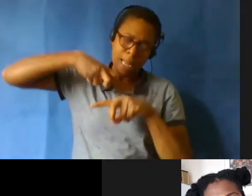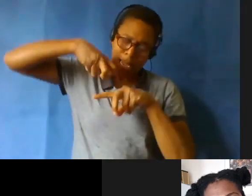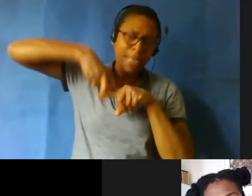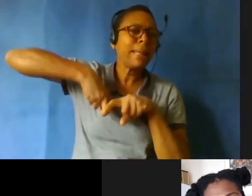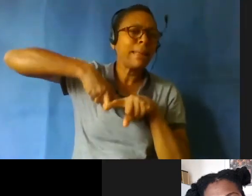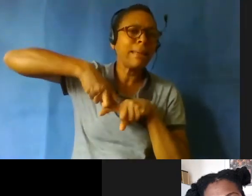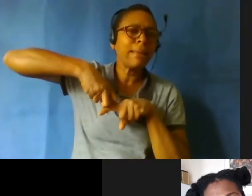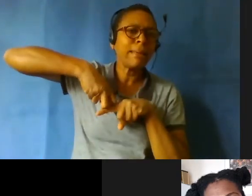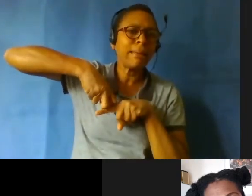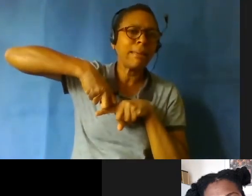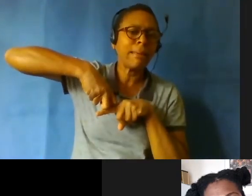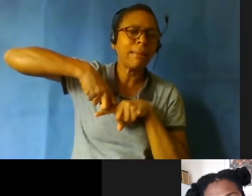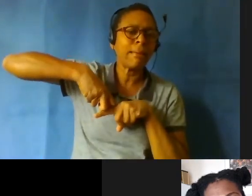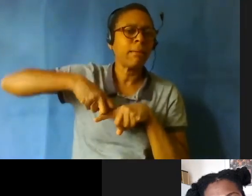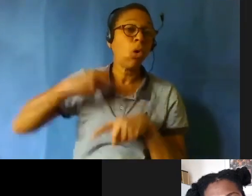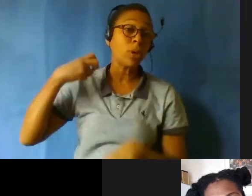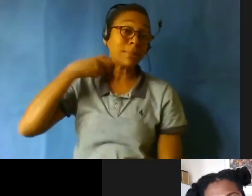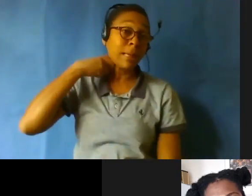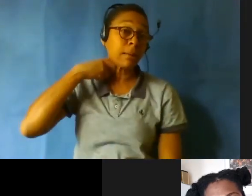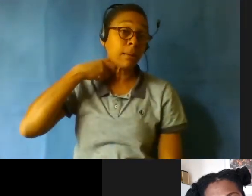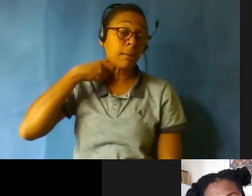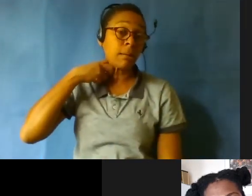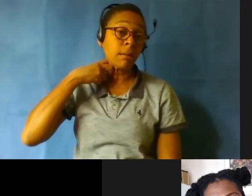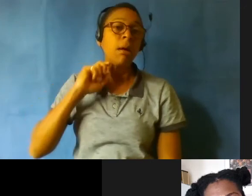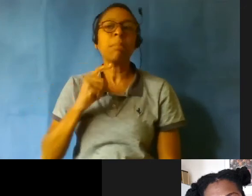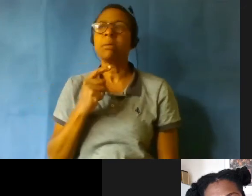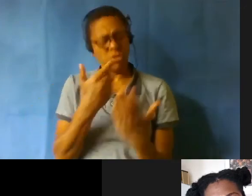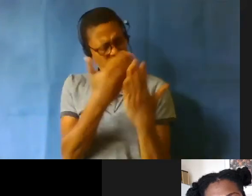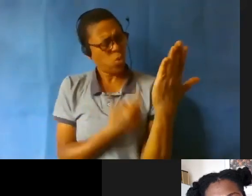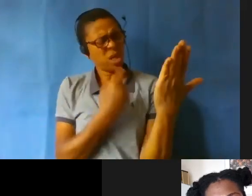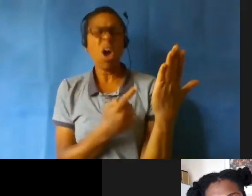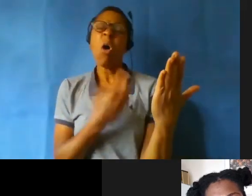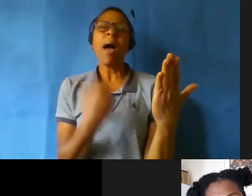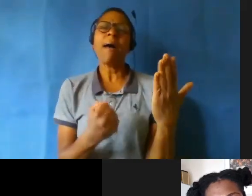various concocted underlying health conditions that had caused his death now